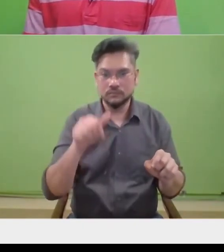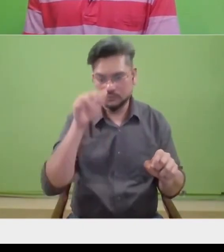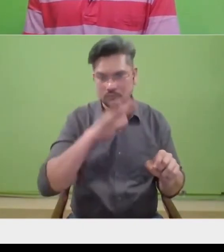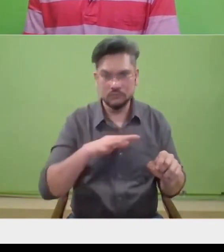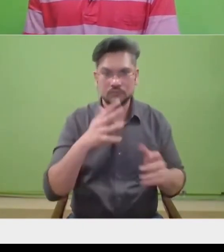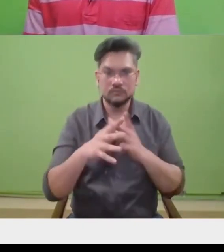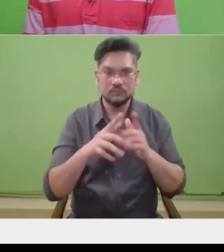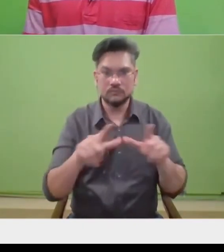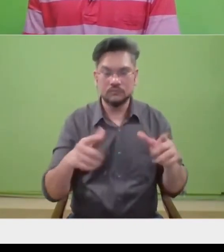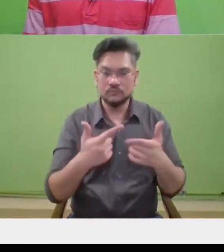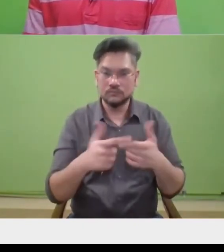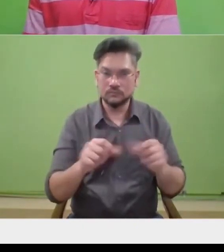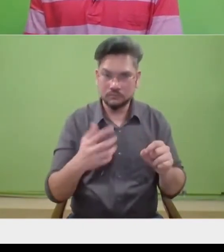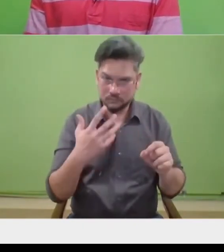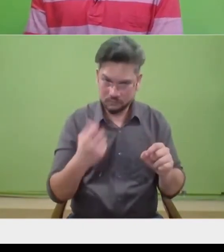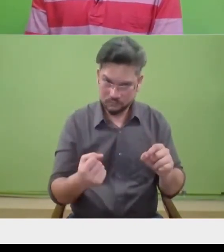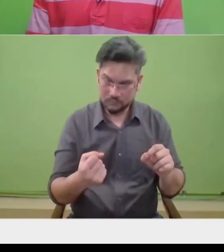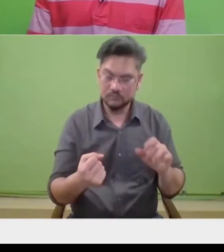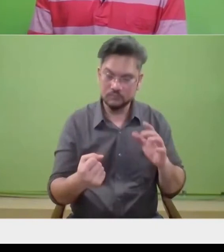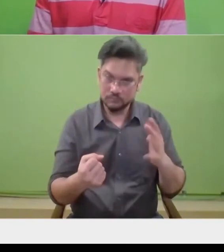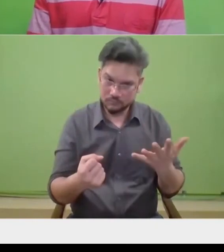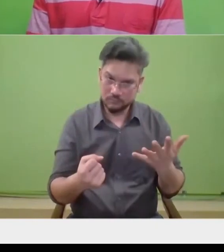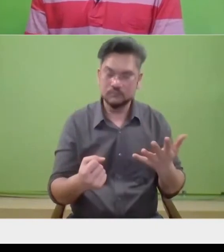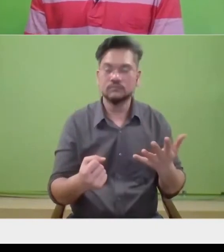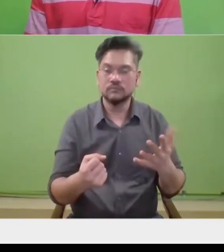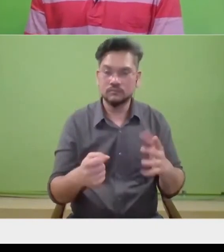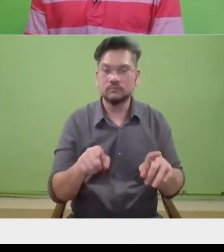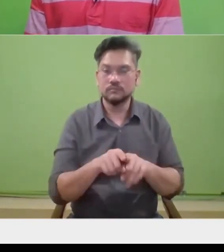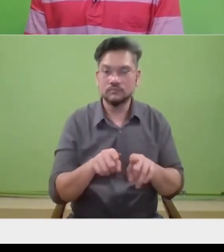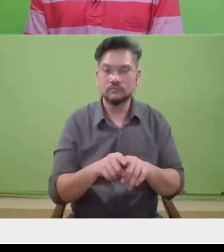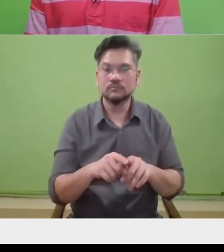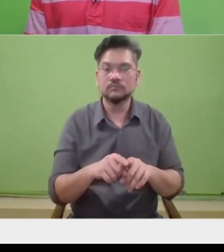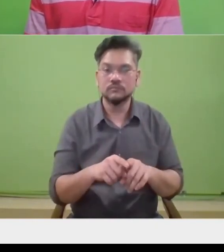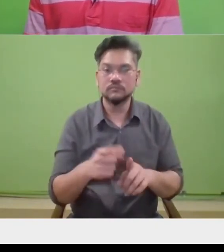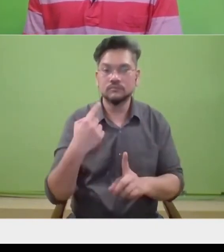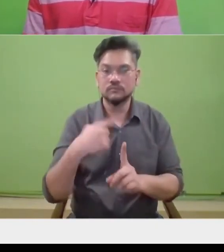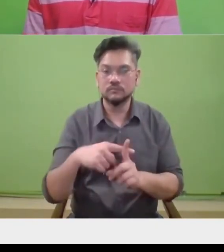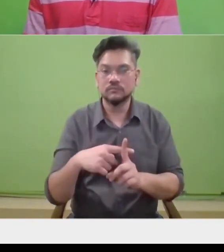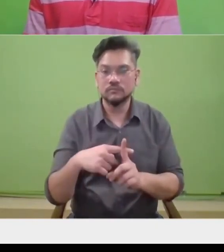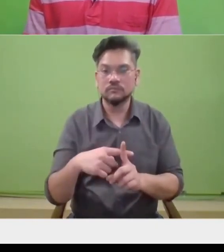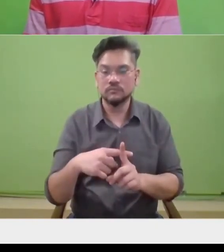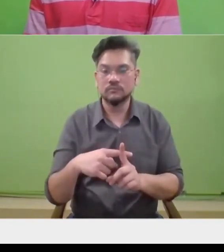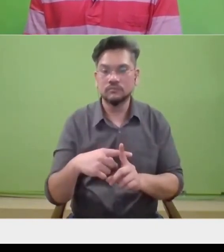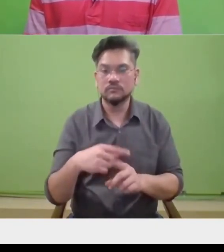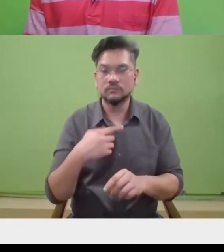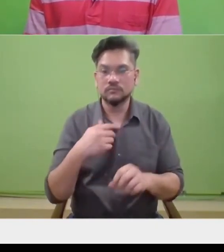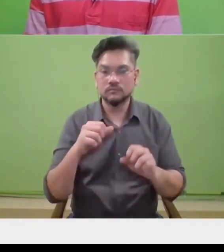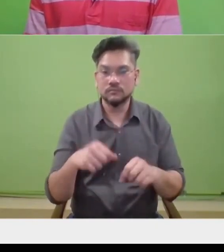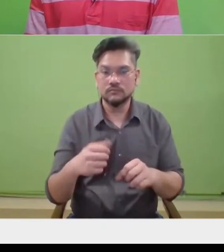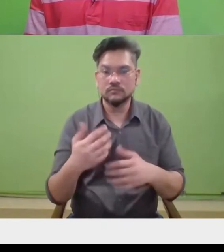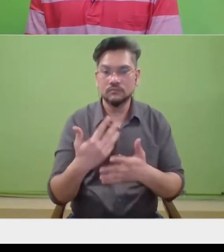and also the question is on can we put hands on computational part of linguistics apart from just